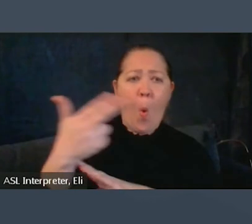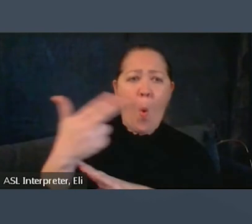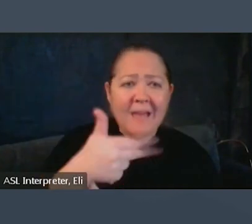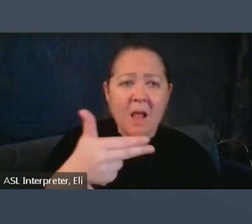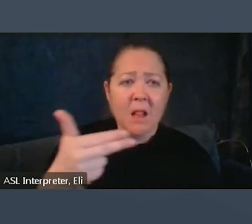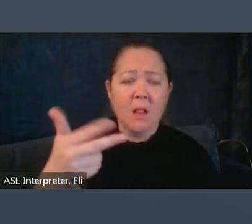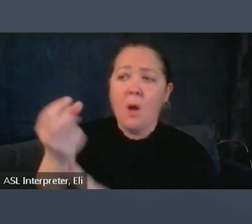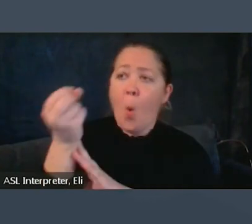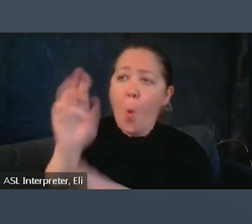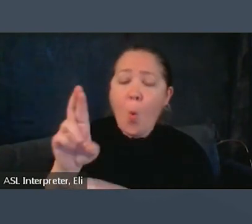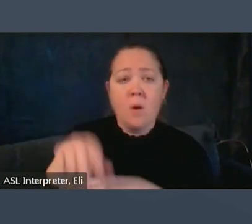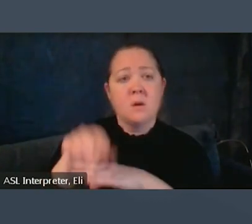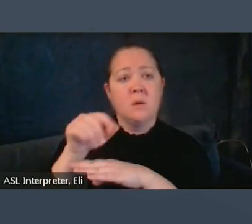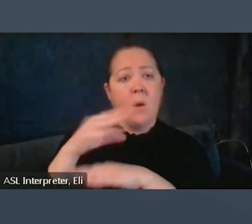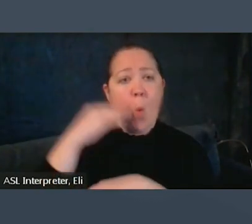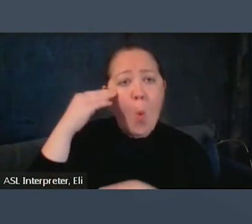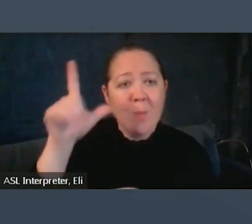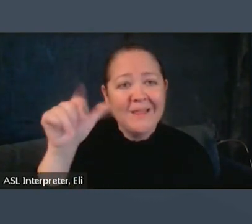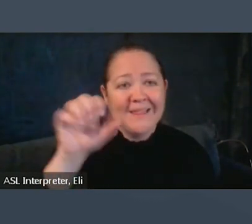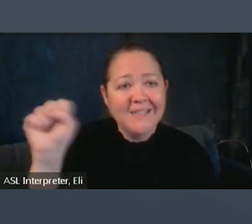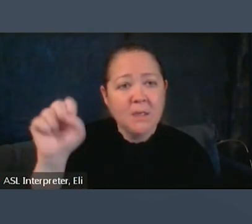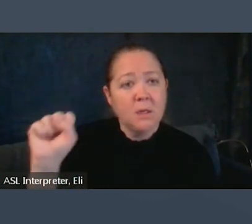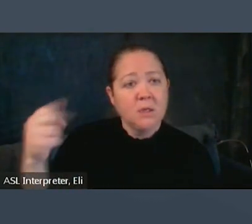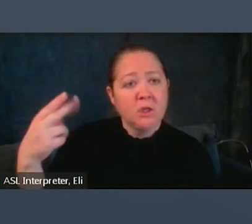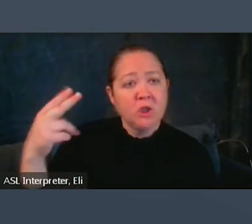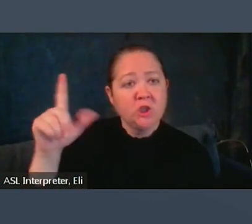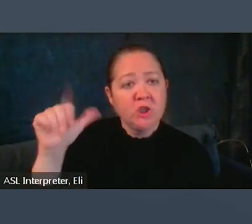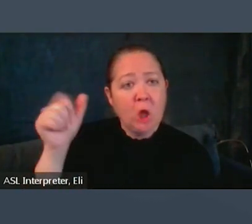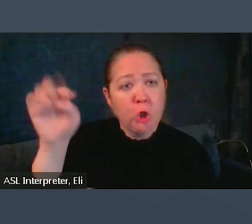I believe this issue still needs to have community input in